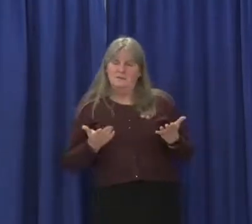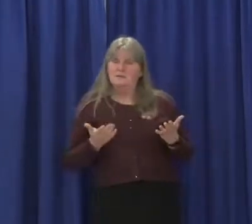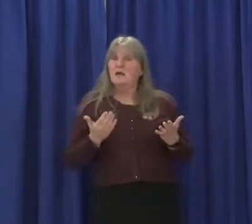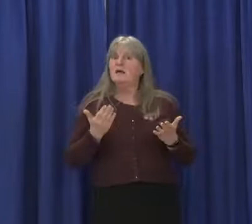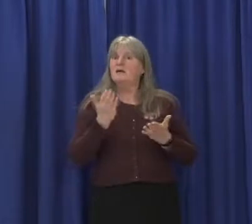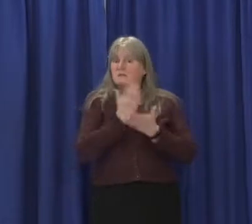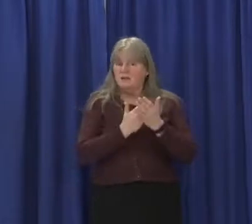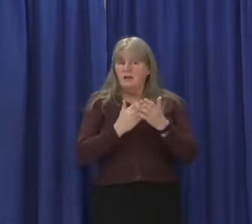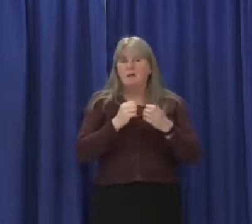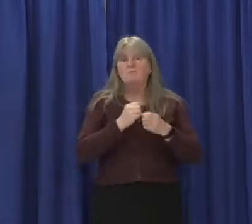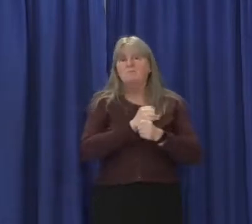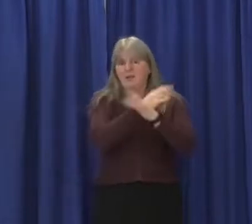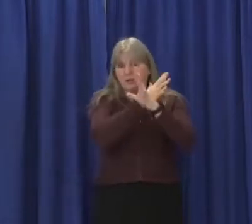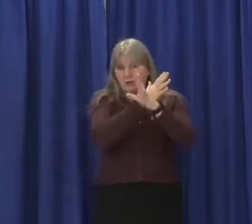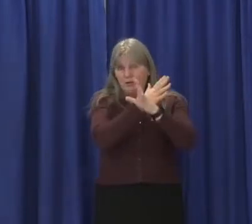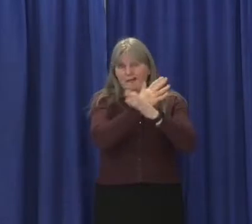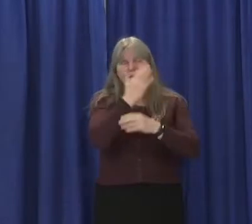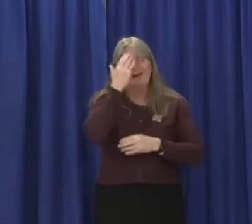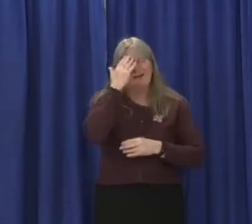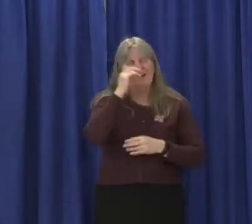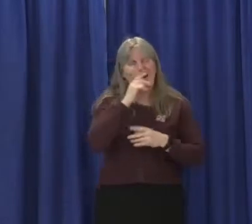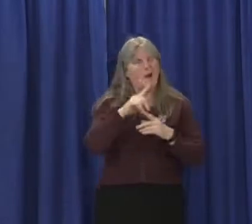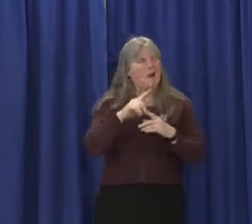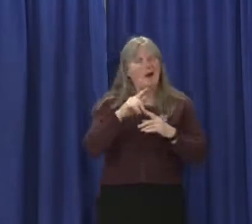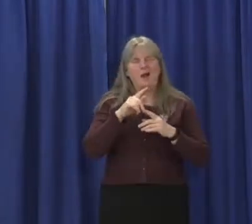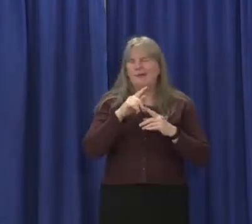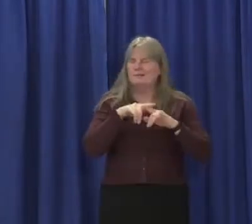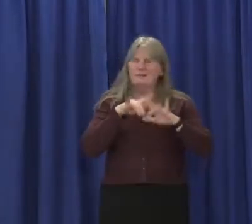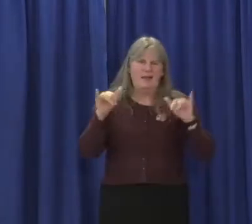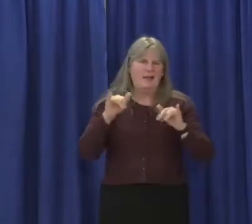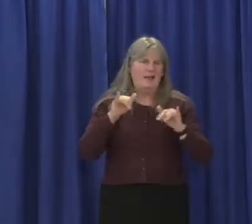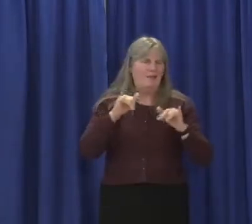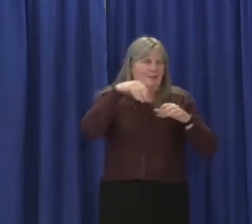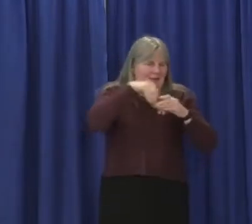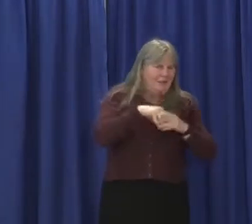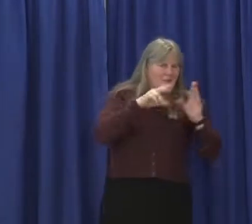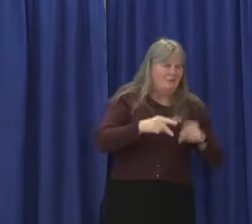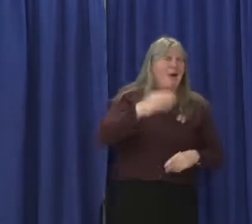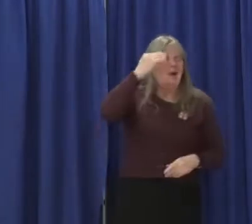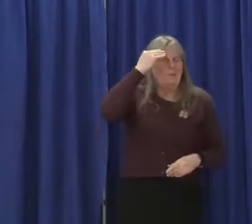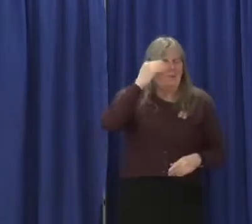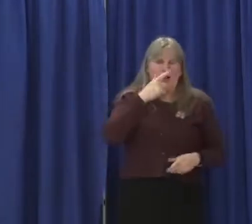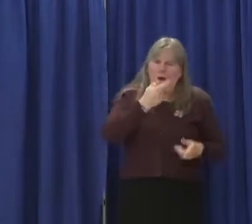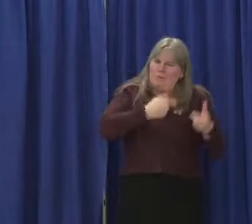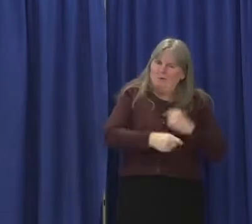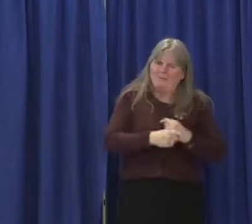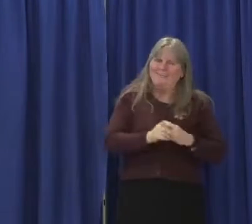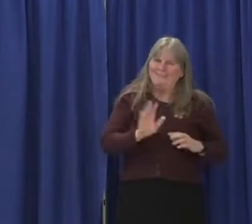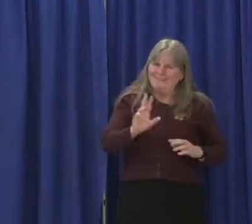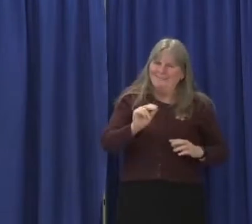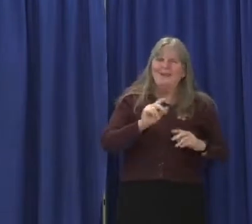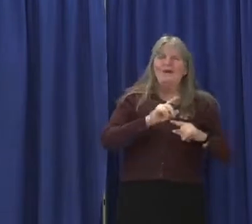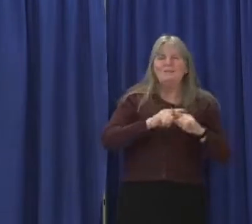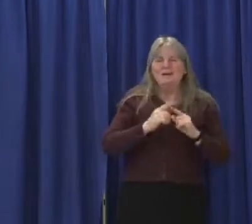and that's not the same as being a person. I'm not suggesting it is. But it's certainly something that a lot-- keeps a lot of